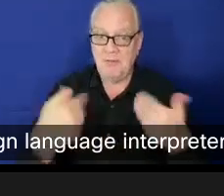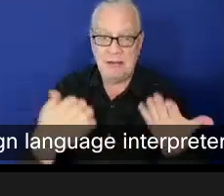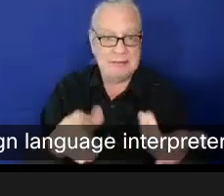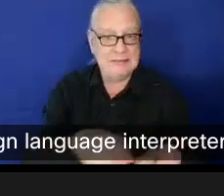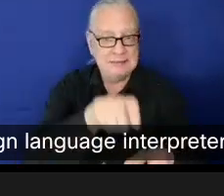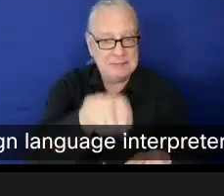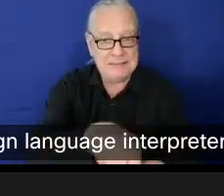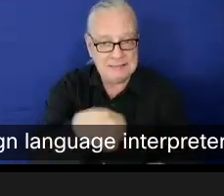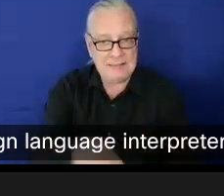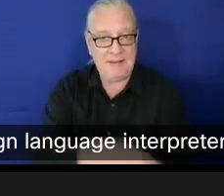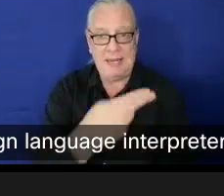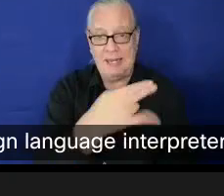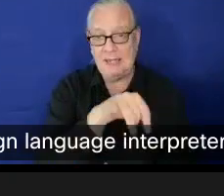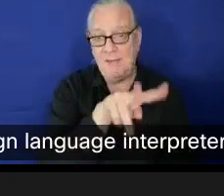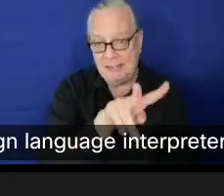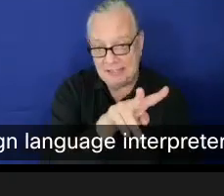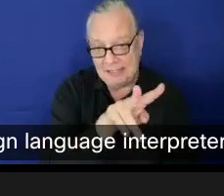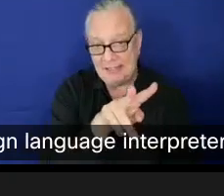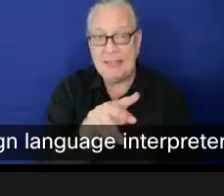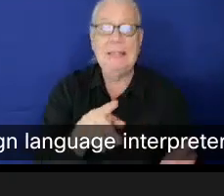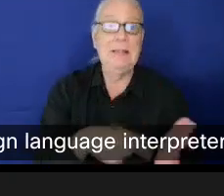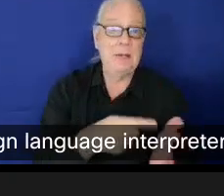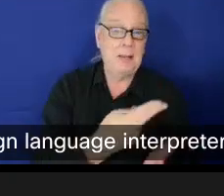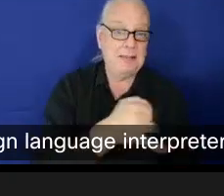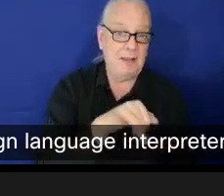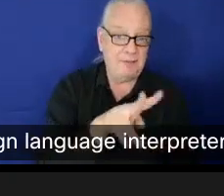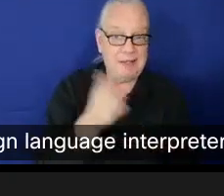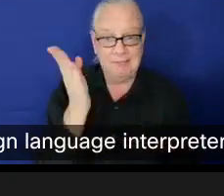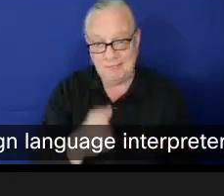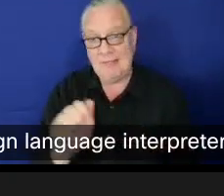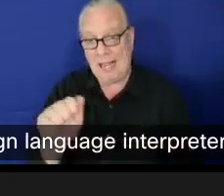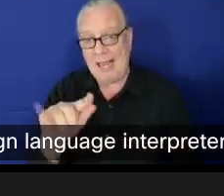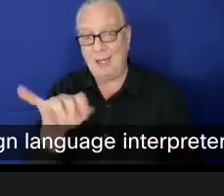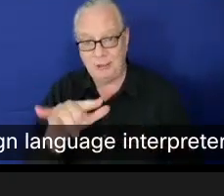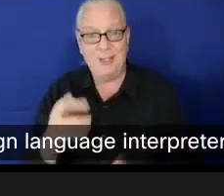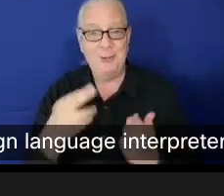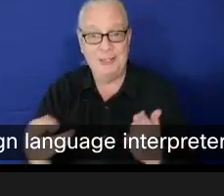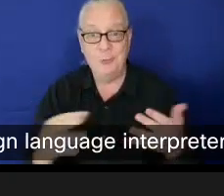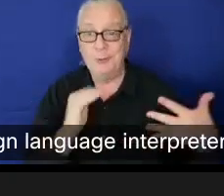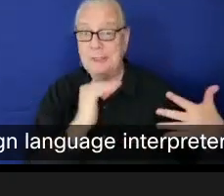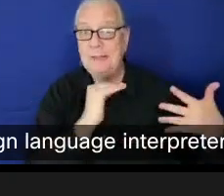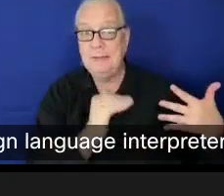HIV and sometimes HIV and aging resources, literally at your